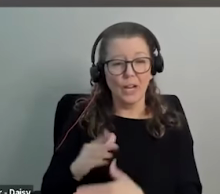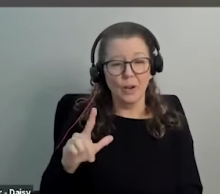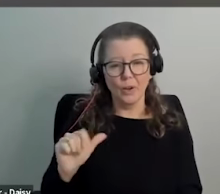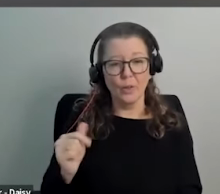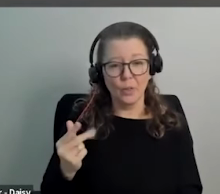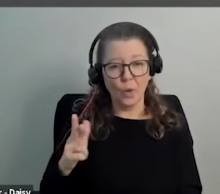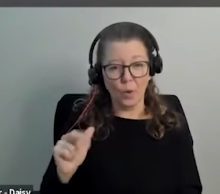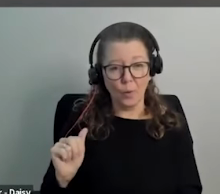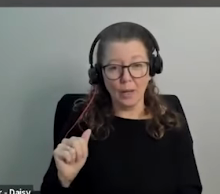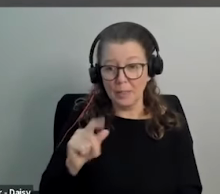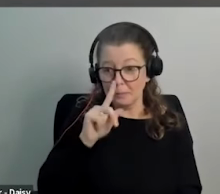Rob, do you wanna go next?